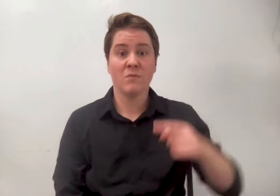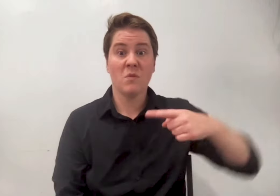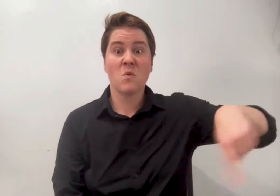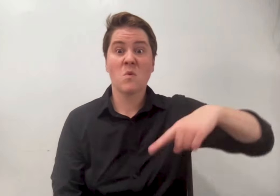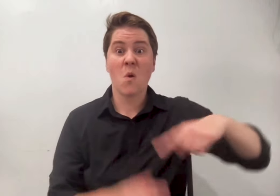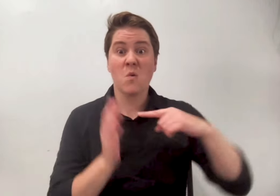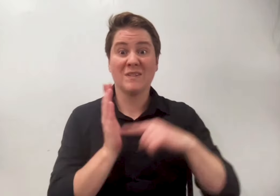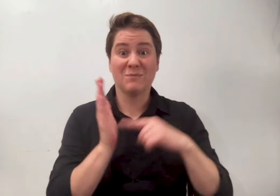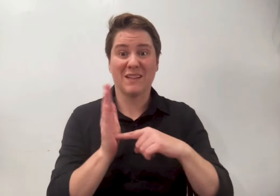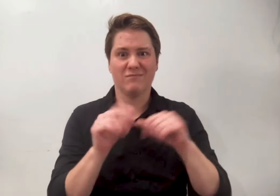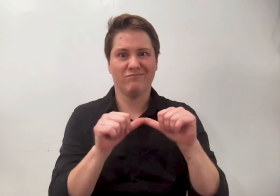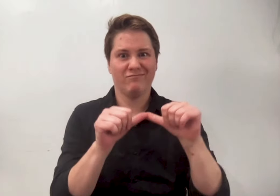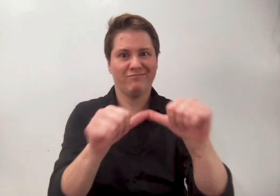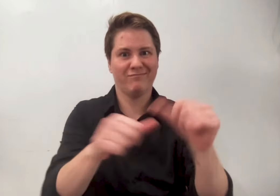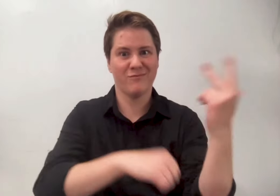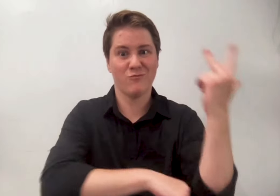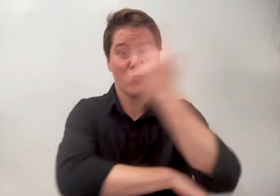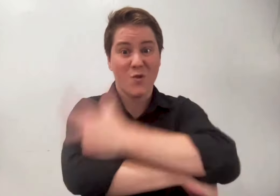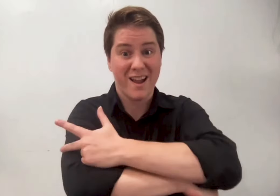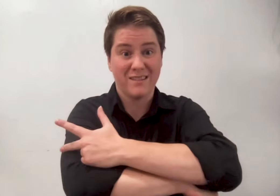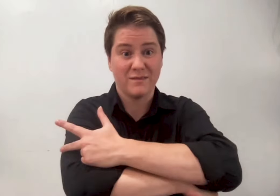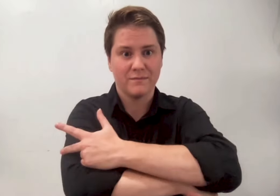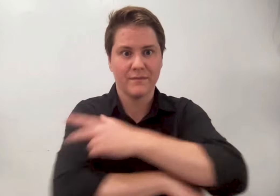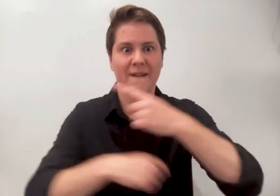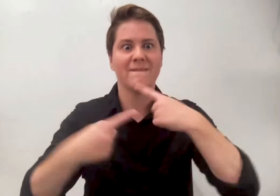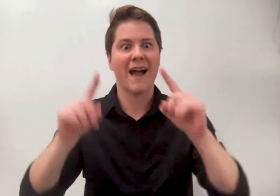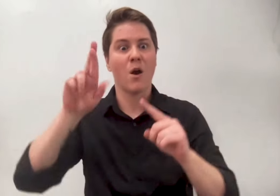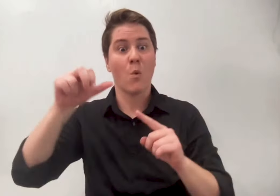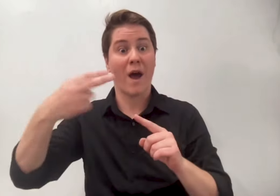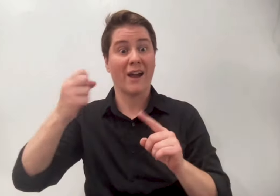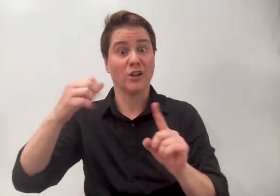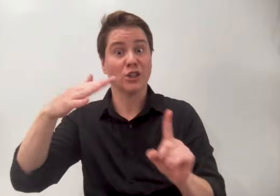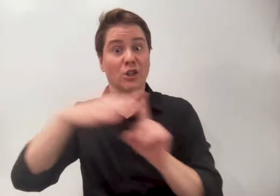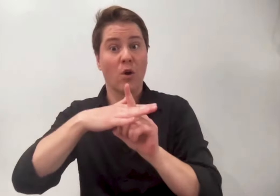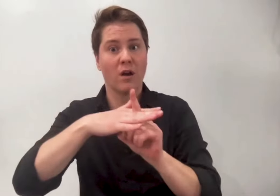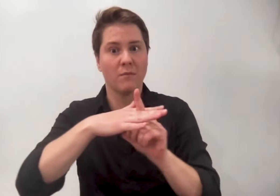Those symptoms I listed lasted for three days and when a rash finally showed up,